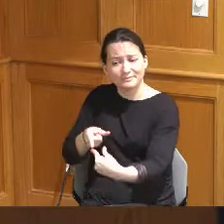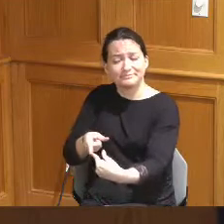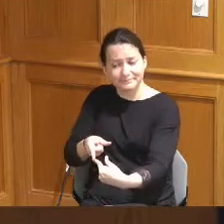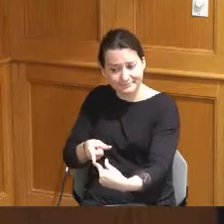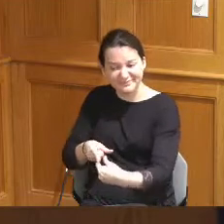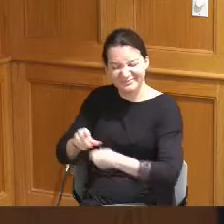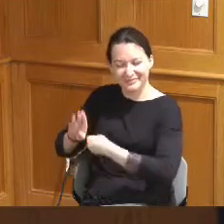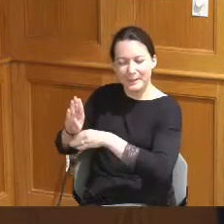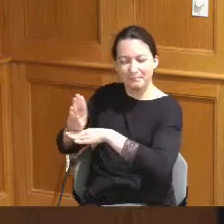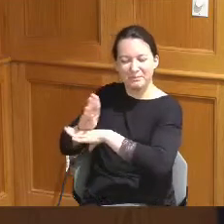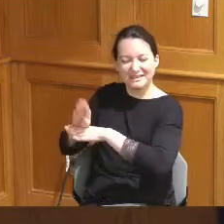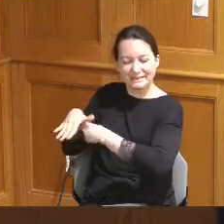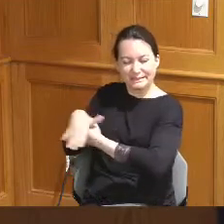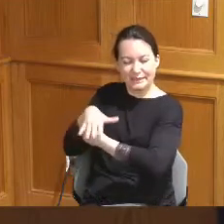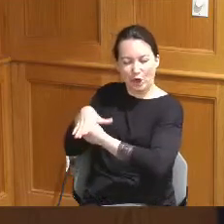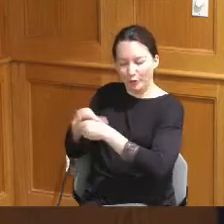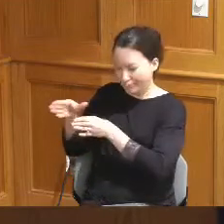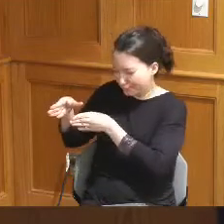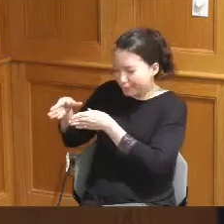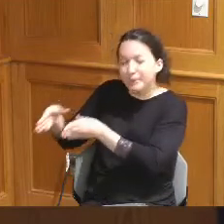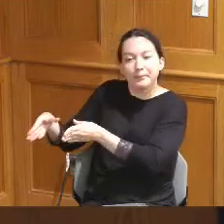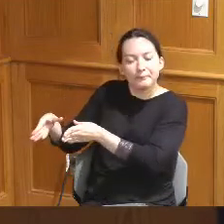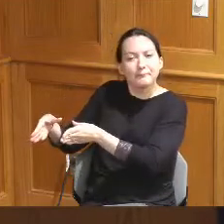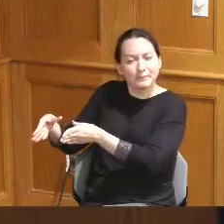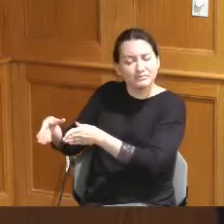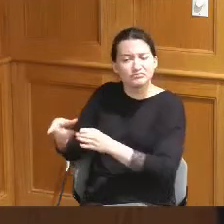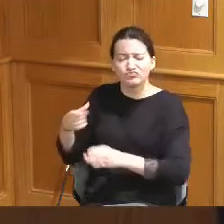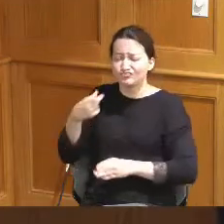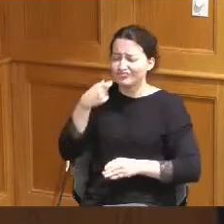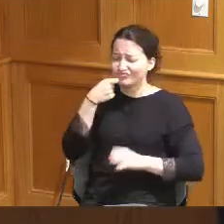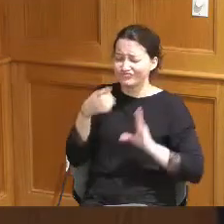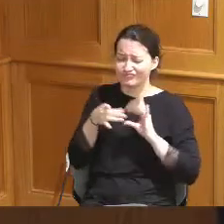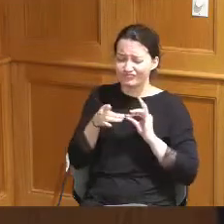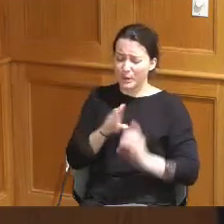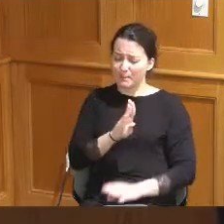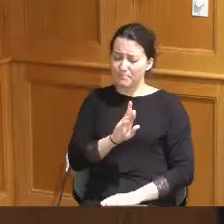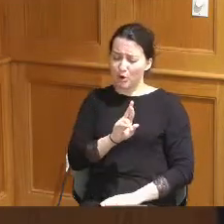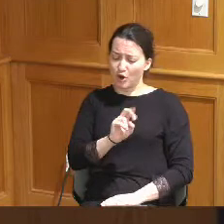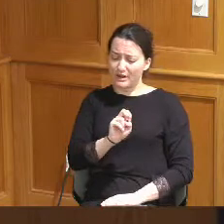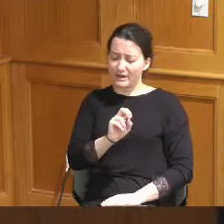that business district and we were just Harvest on with Brendan Cole we were just talking about